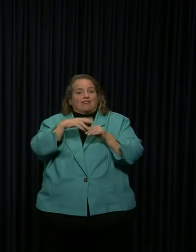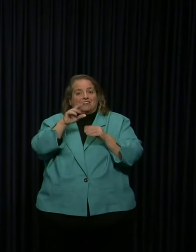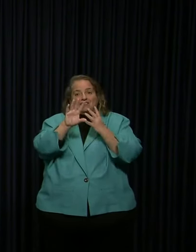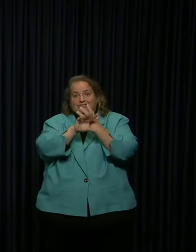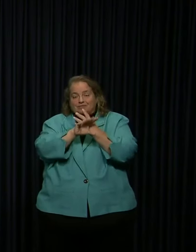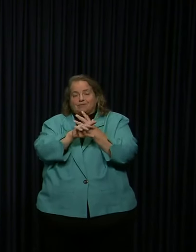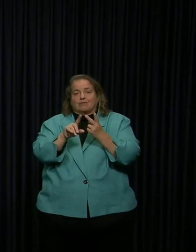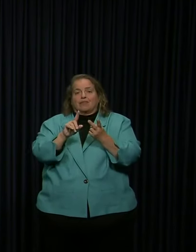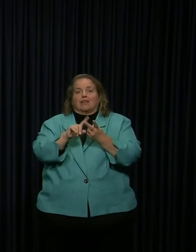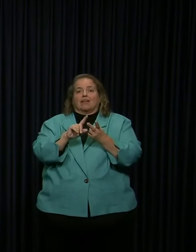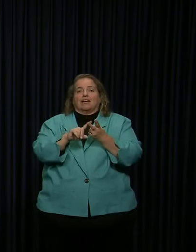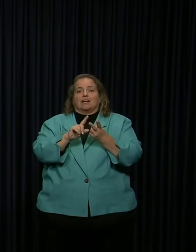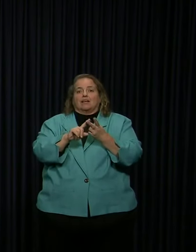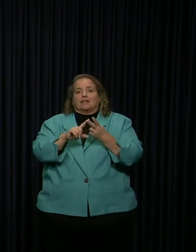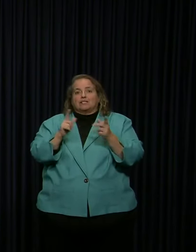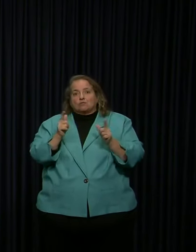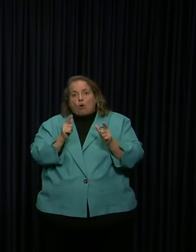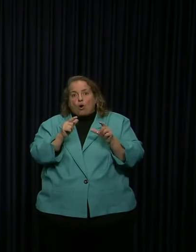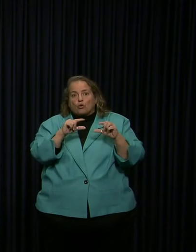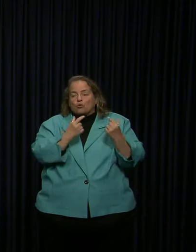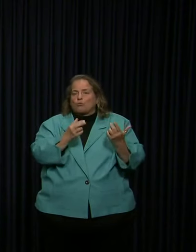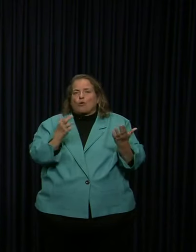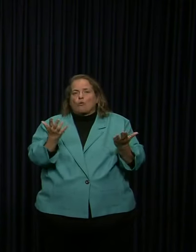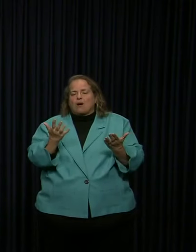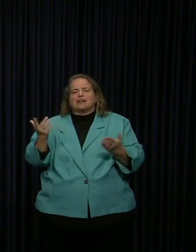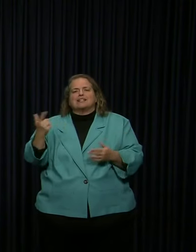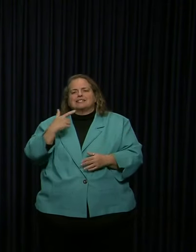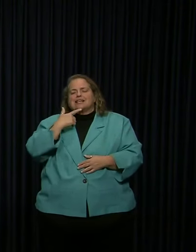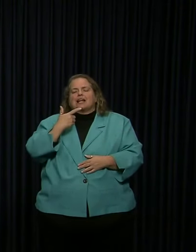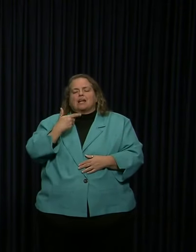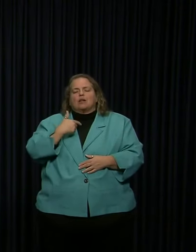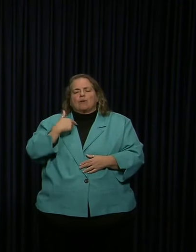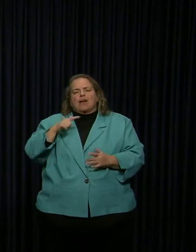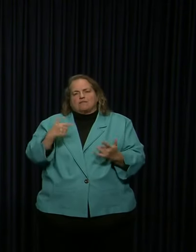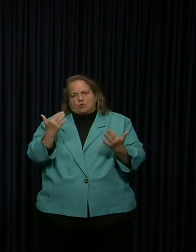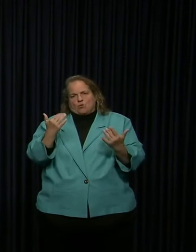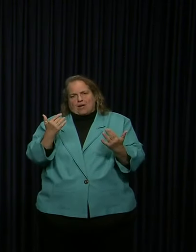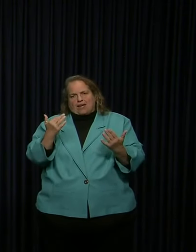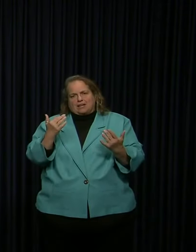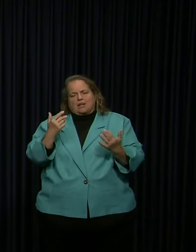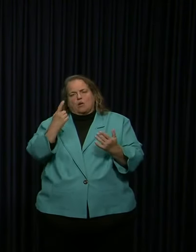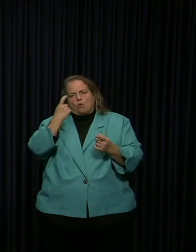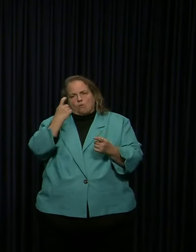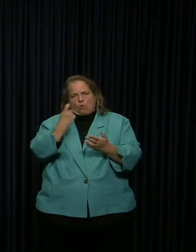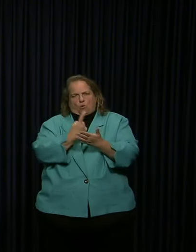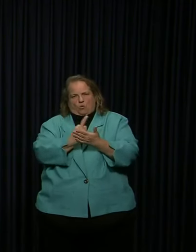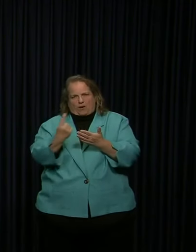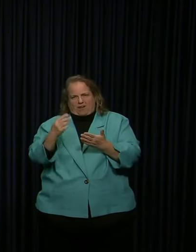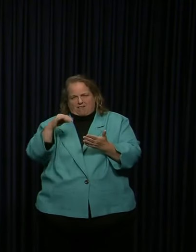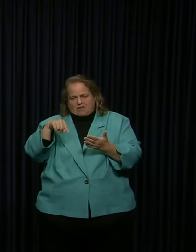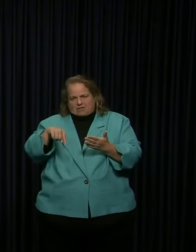HAVE YOU OUTLINED ANY CONCRETE STEPS HAS THE GOVERNOR DEAN